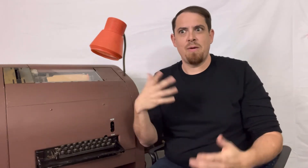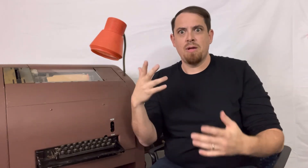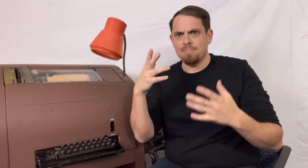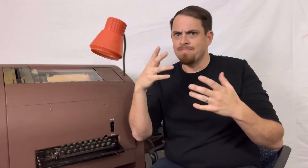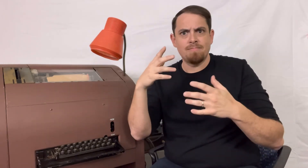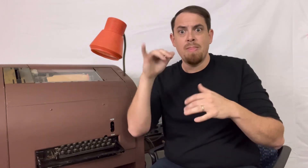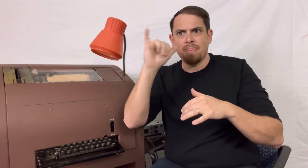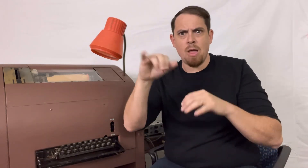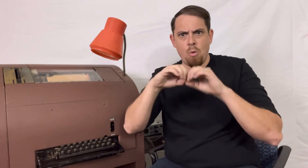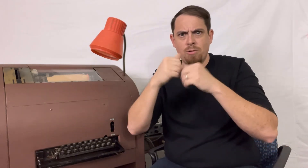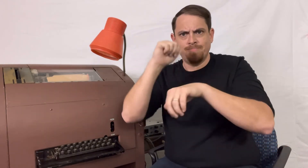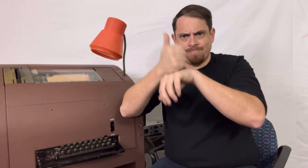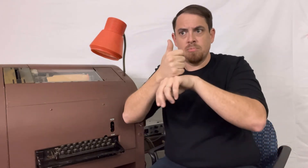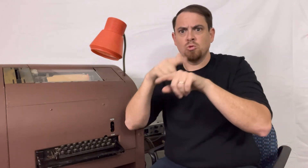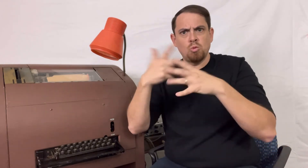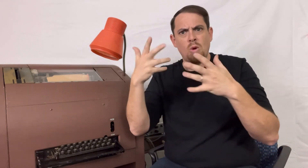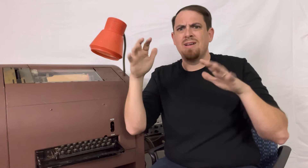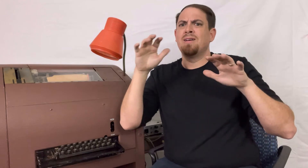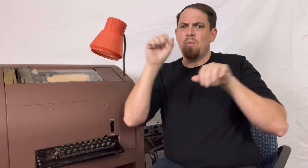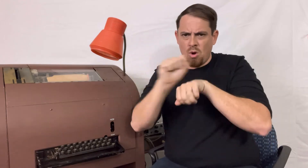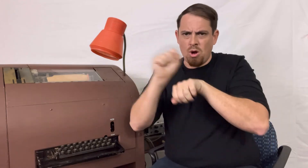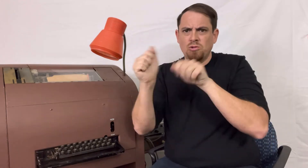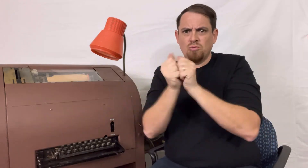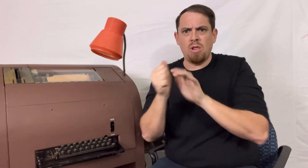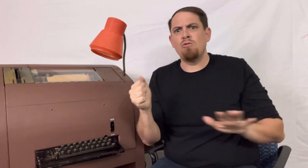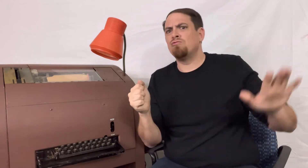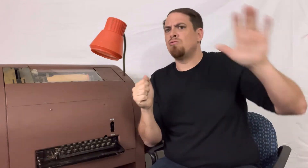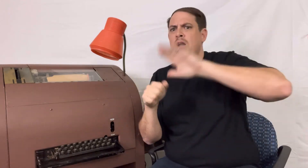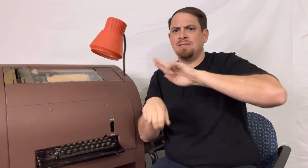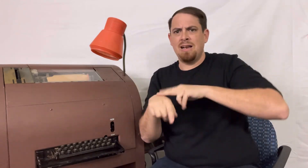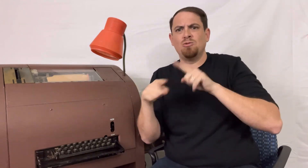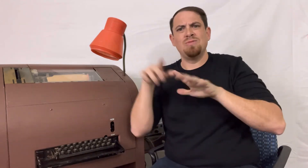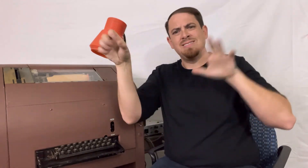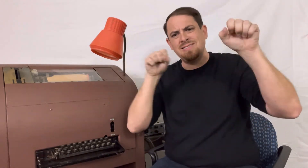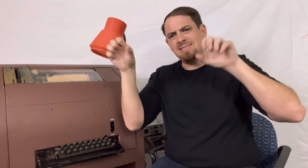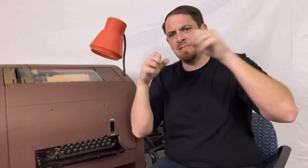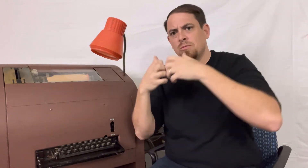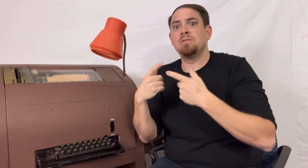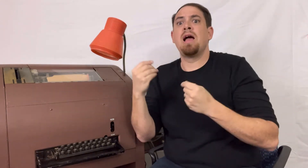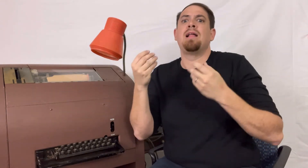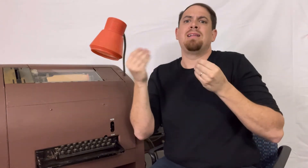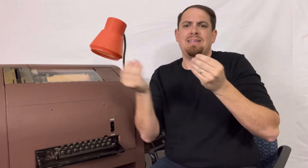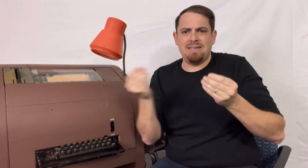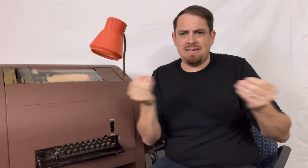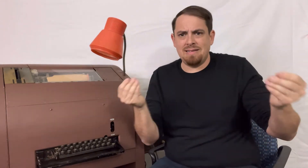TDI was founded with the charge of collecting these machines from throughout the United States,